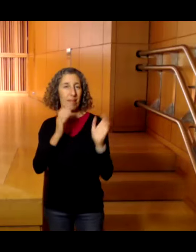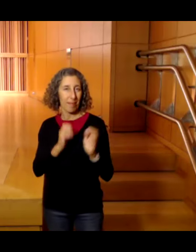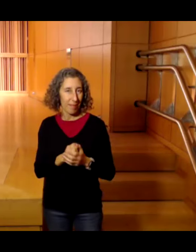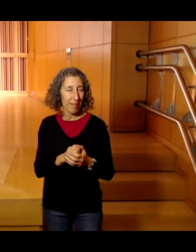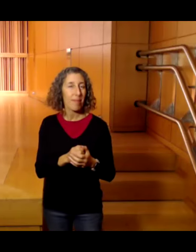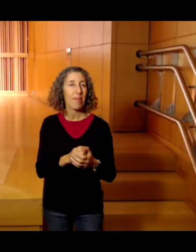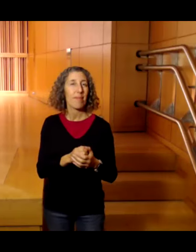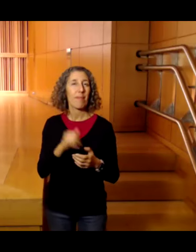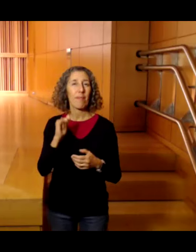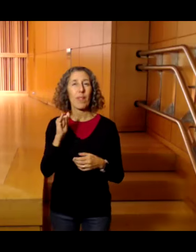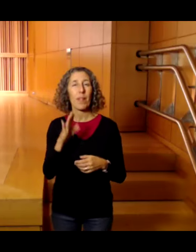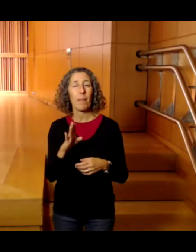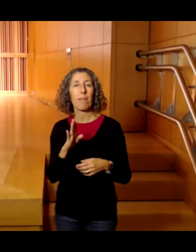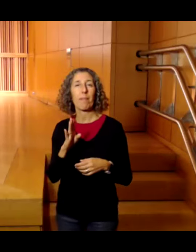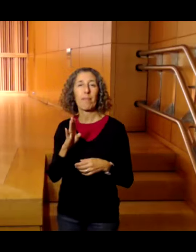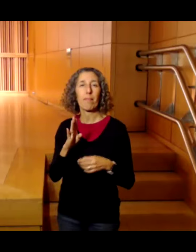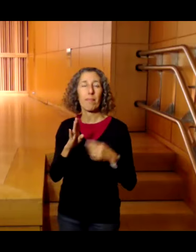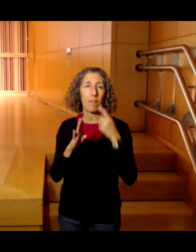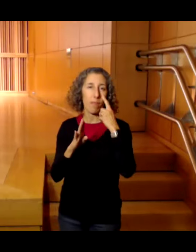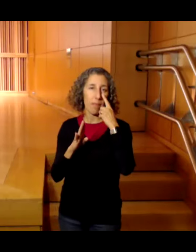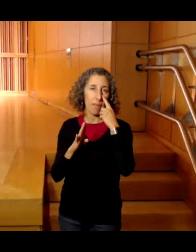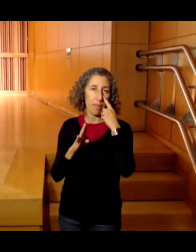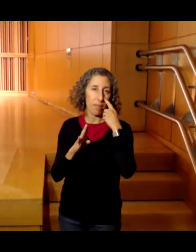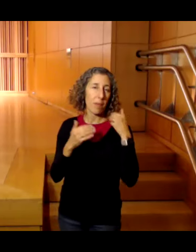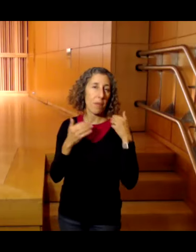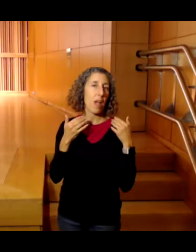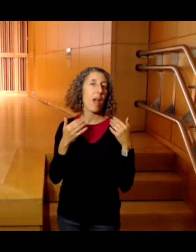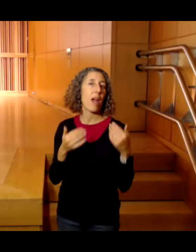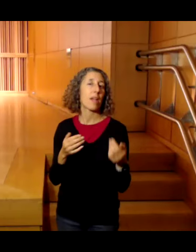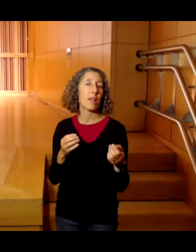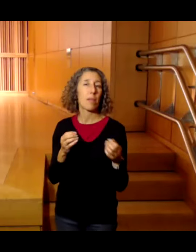And then again, flipping it through it. with guarded nonchalance.